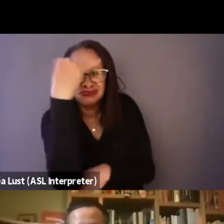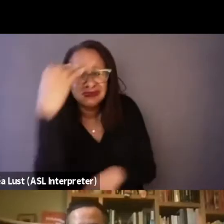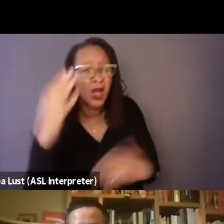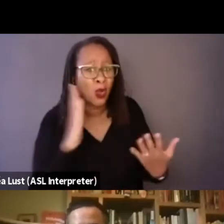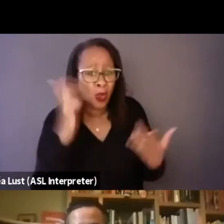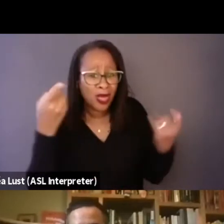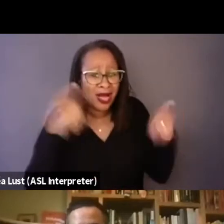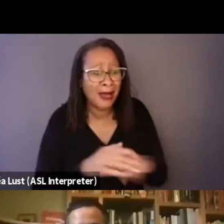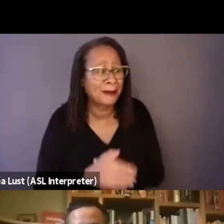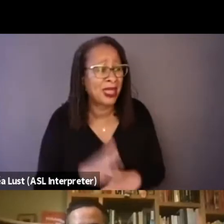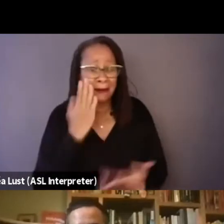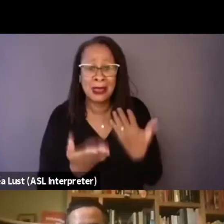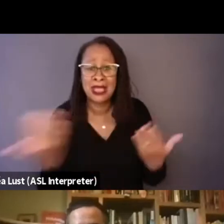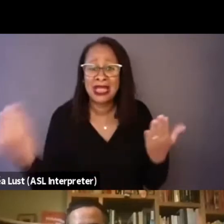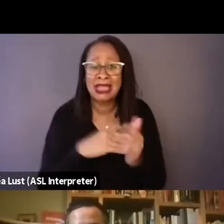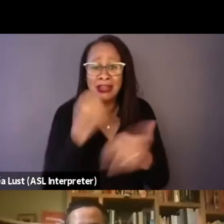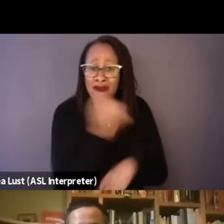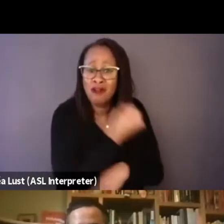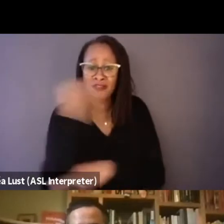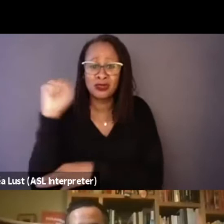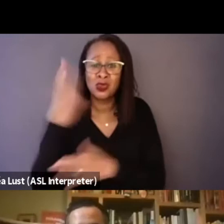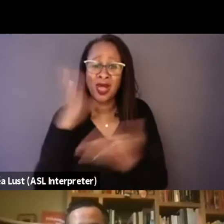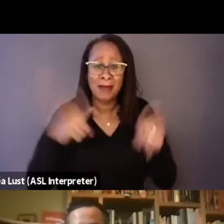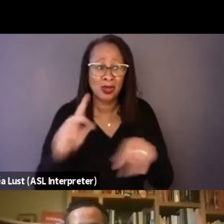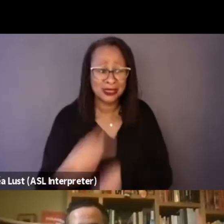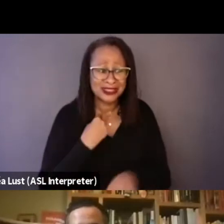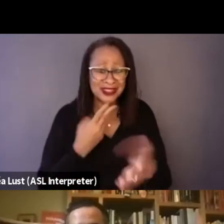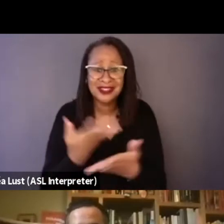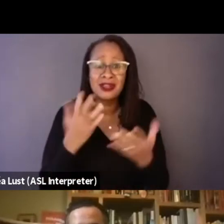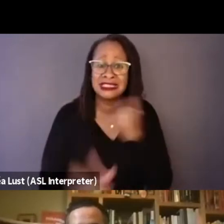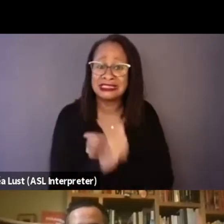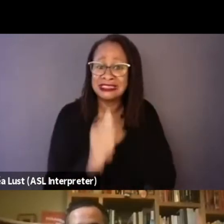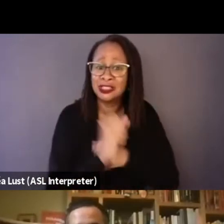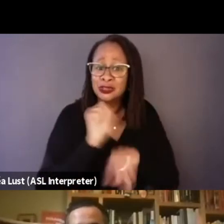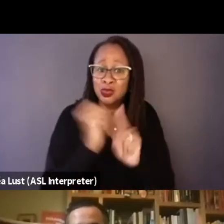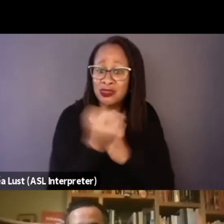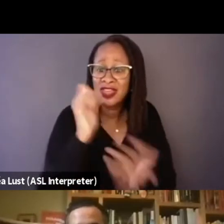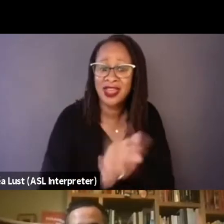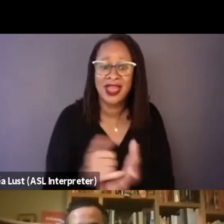maybe there's going to be another revolution. And so we got everything figured out,